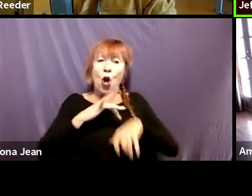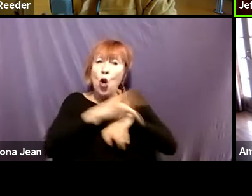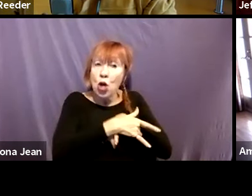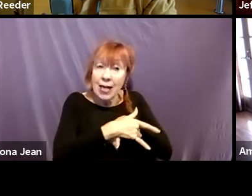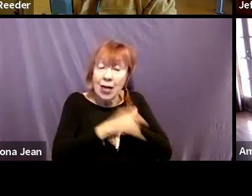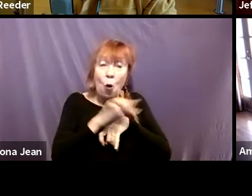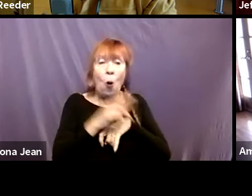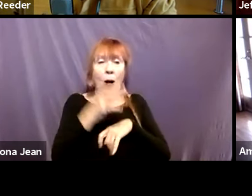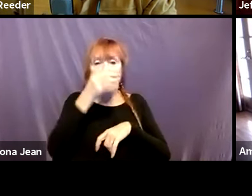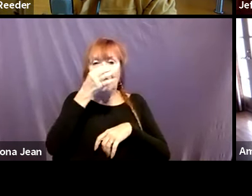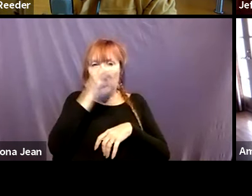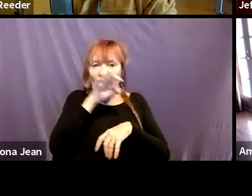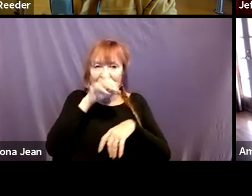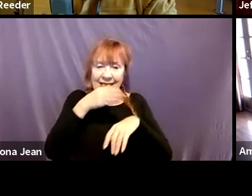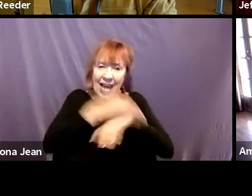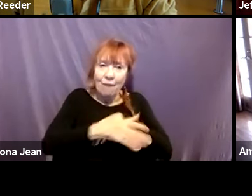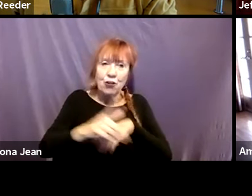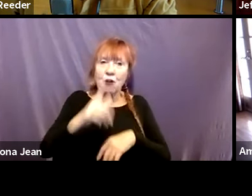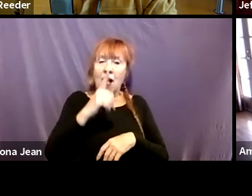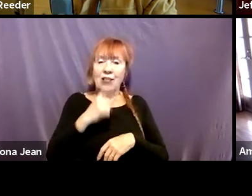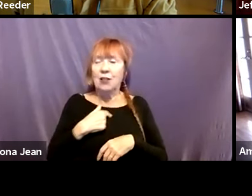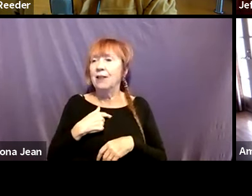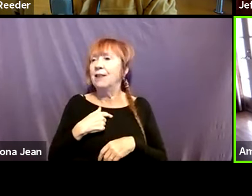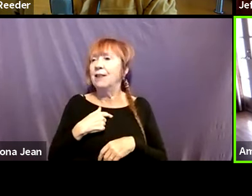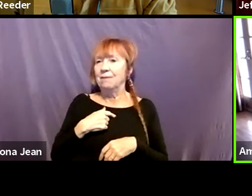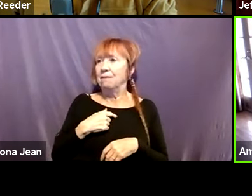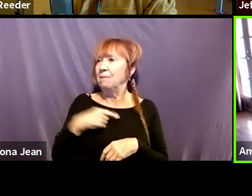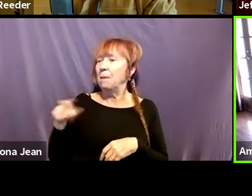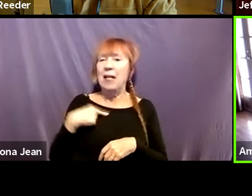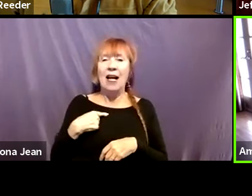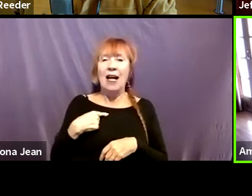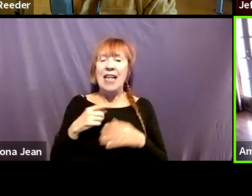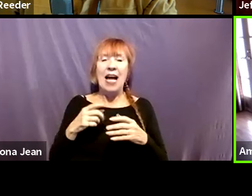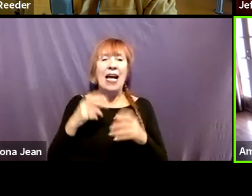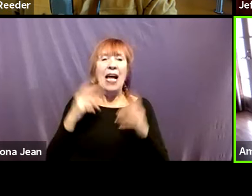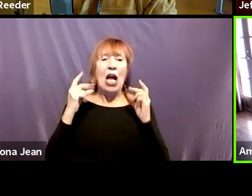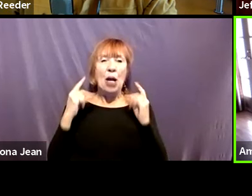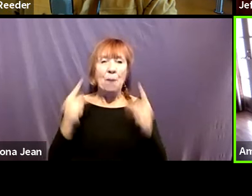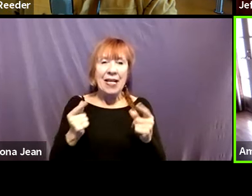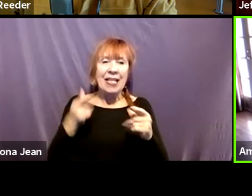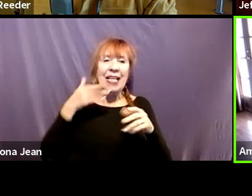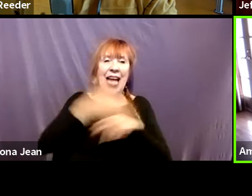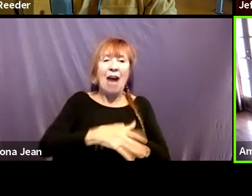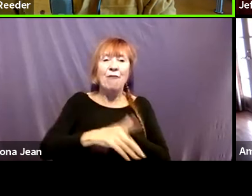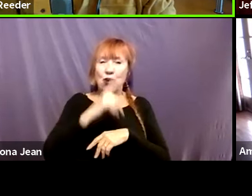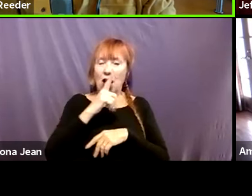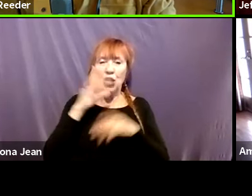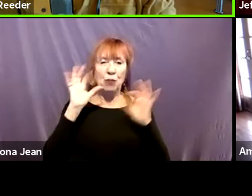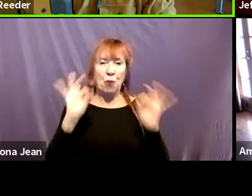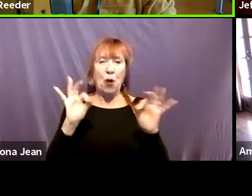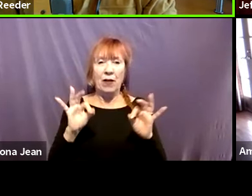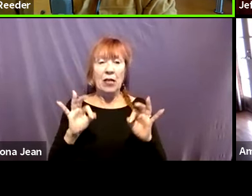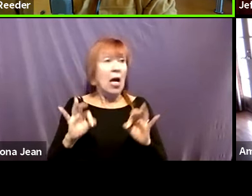I like right after lunch. Yeah. I like right after lunch too. I'm too nervous in the morning, so I need to get that nervous energy out. Yeah.